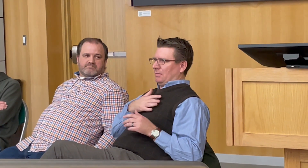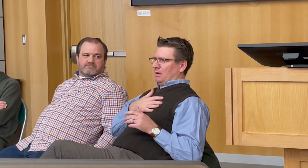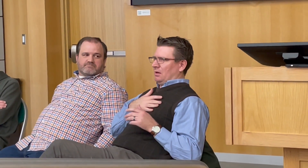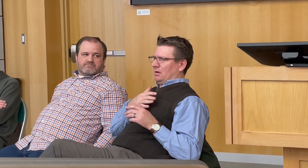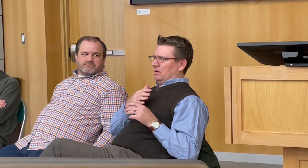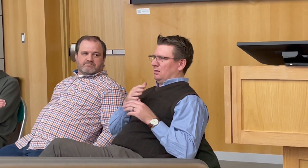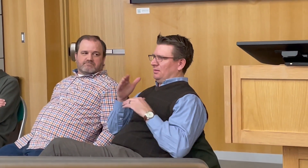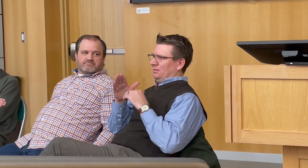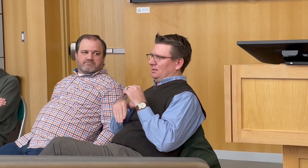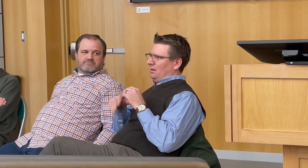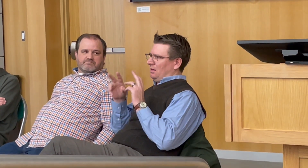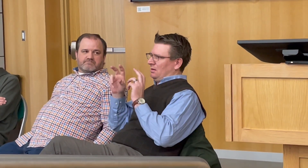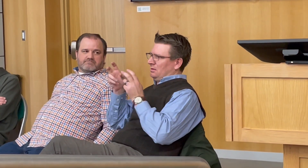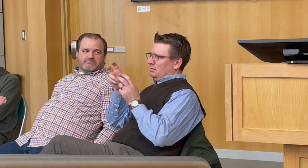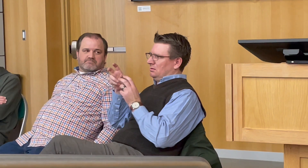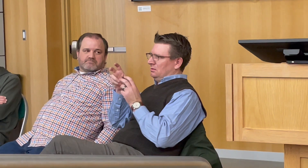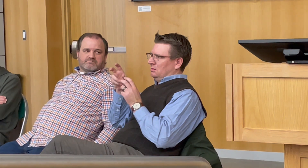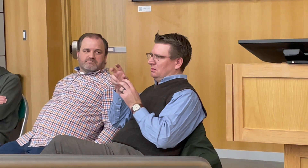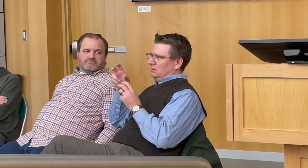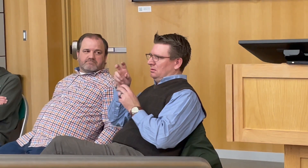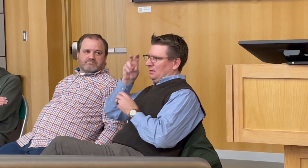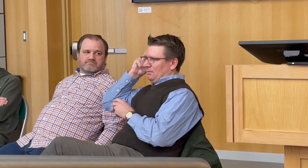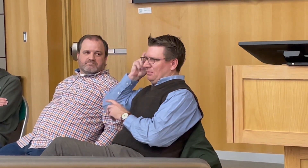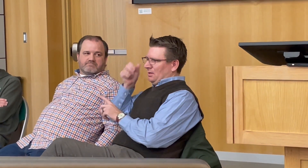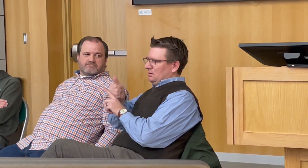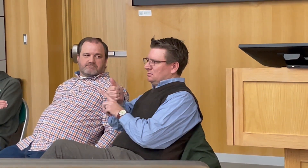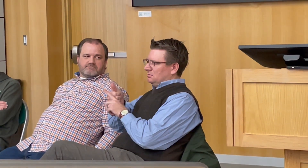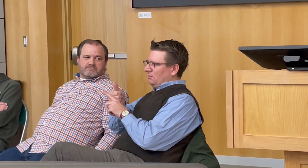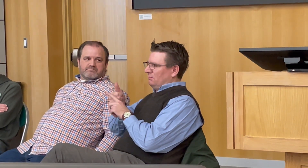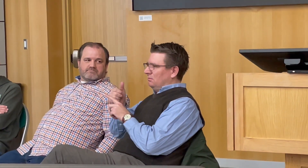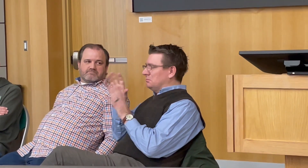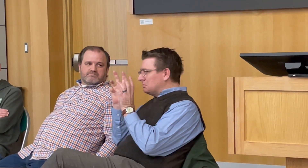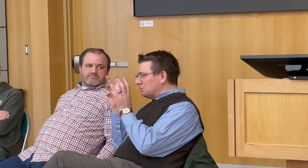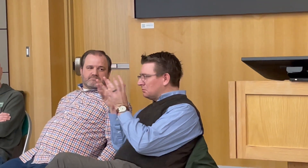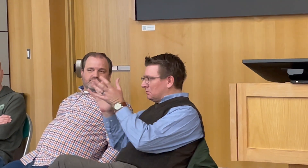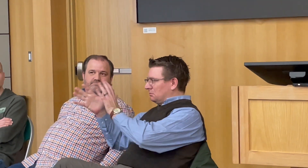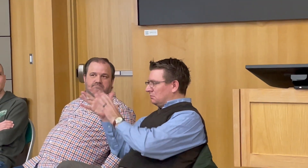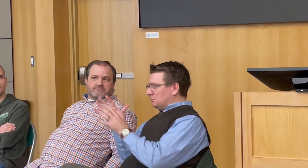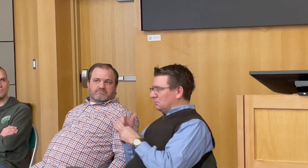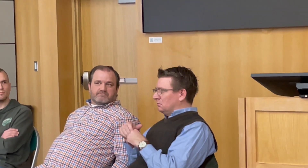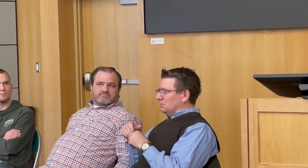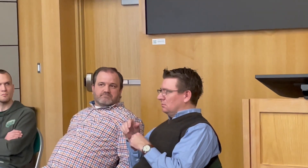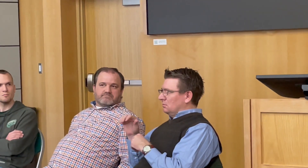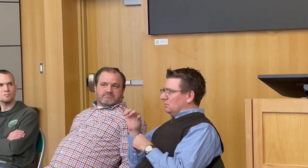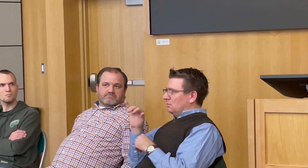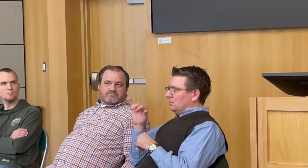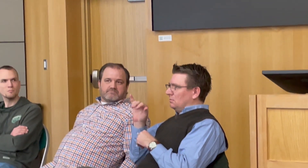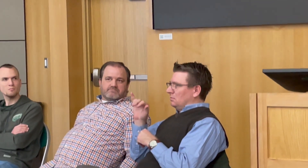identity experience rather than a piece of plastic on the side of my head or a piece of